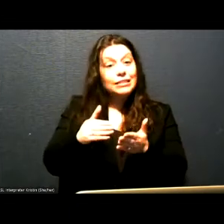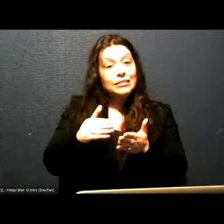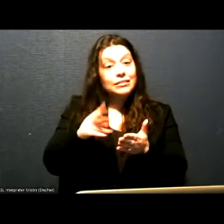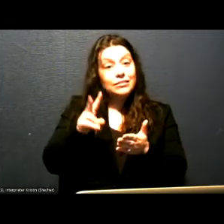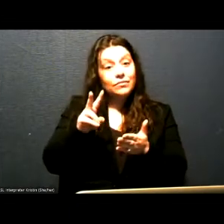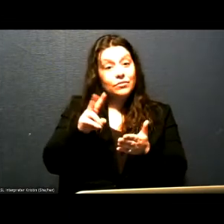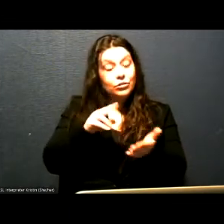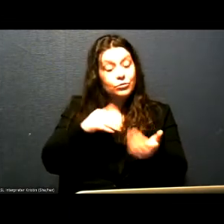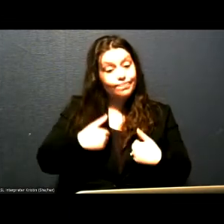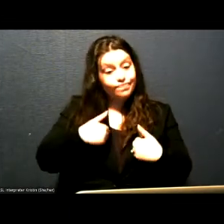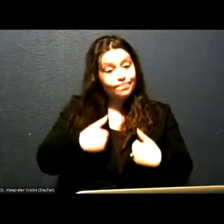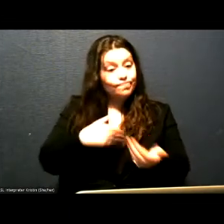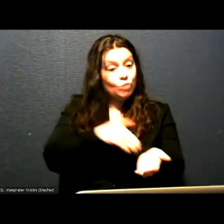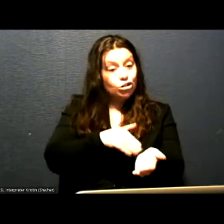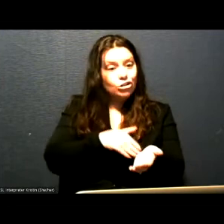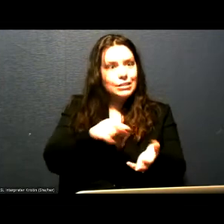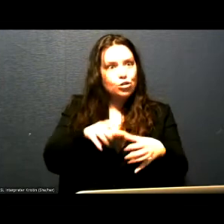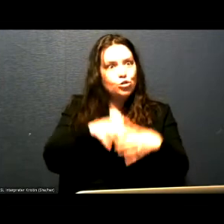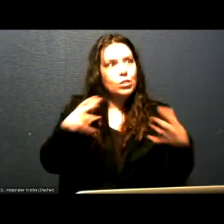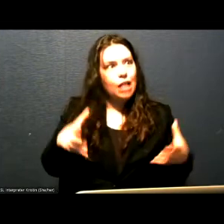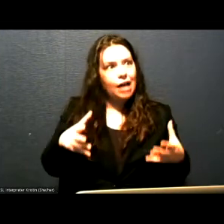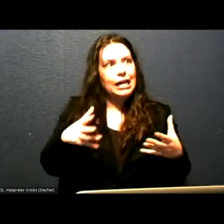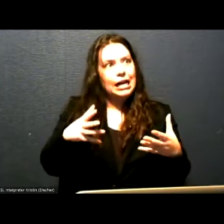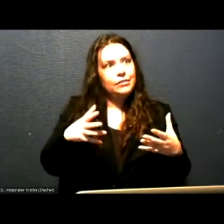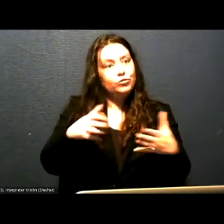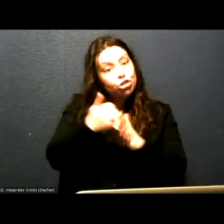and, um, you know handle animals when they're sick and not feeling well, but